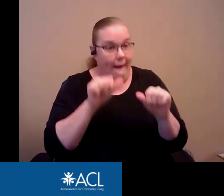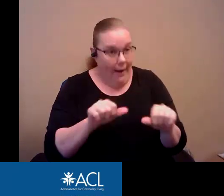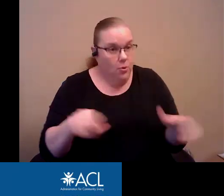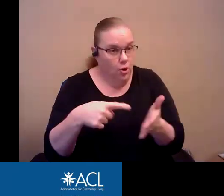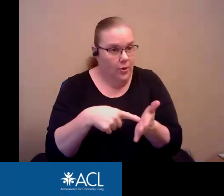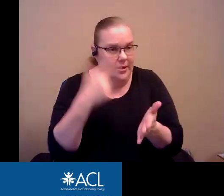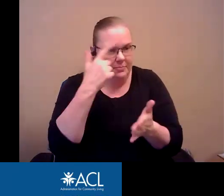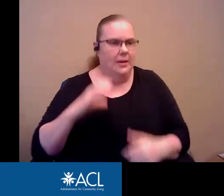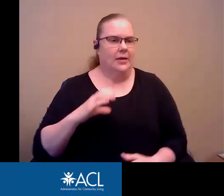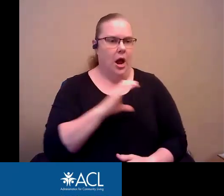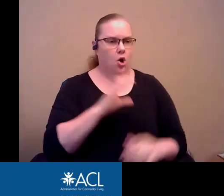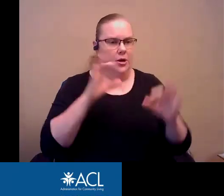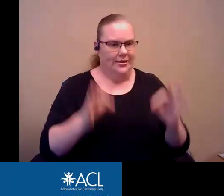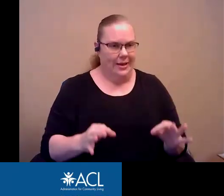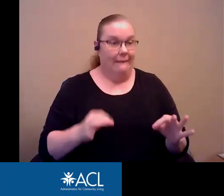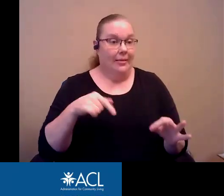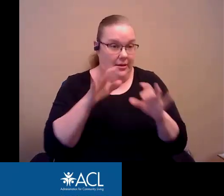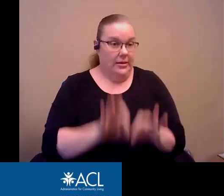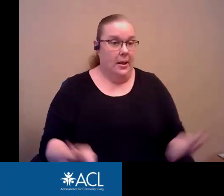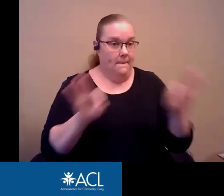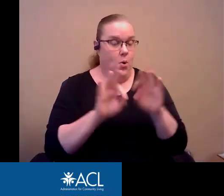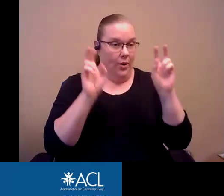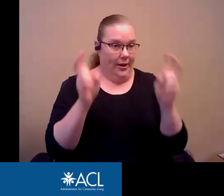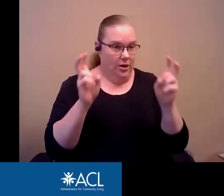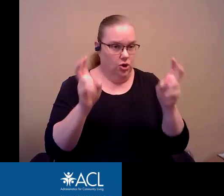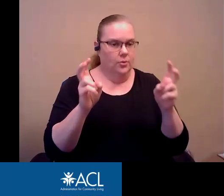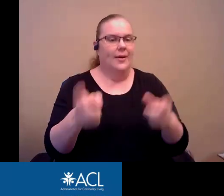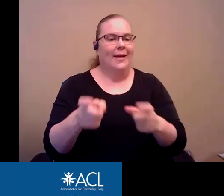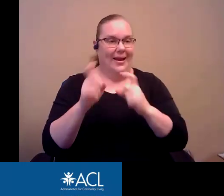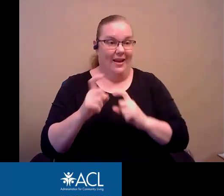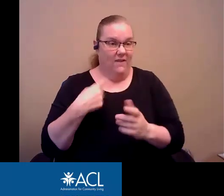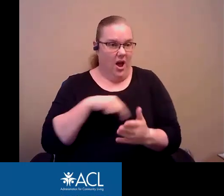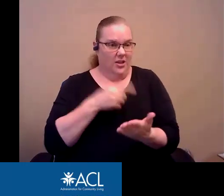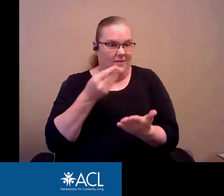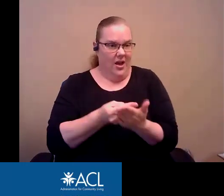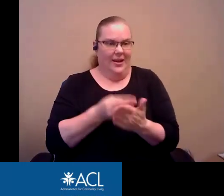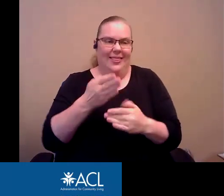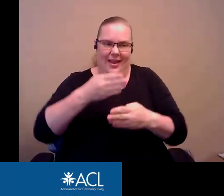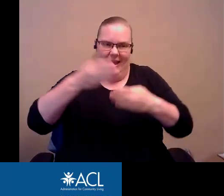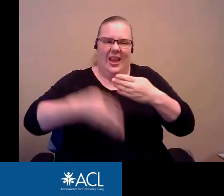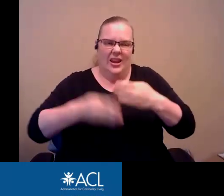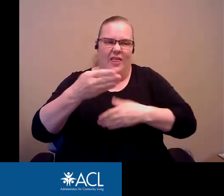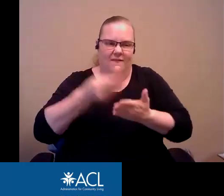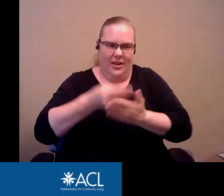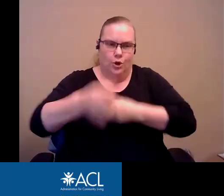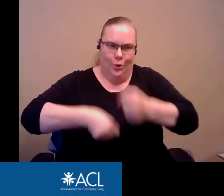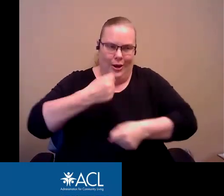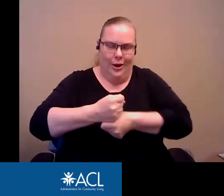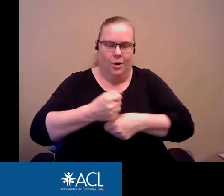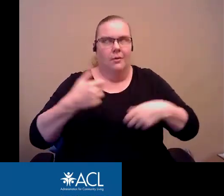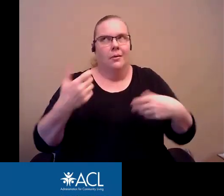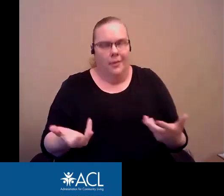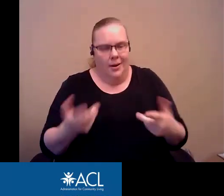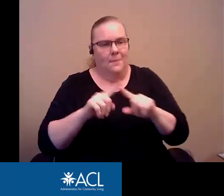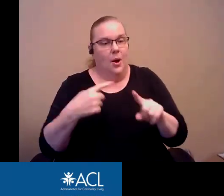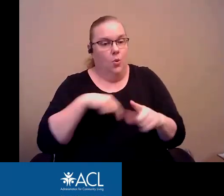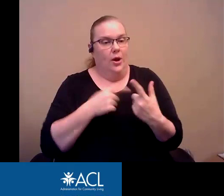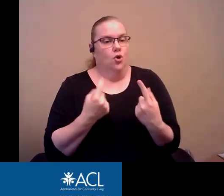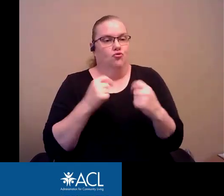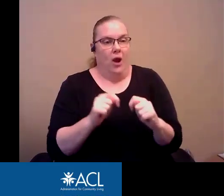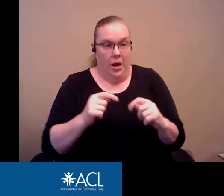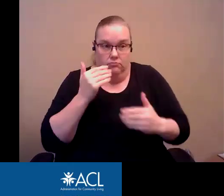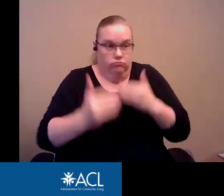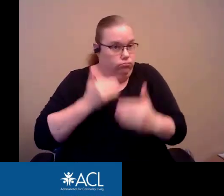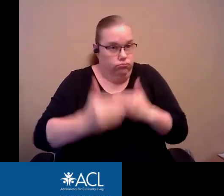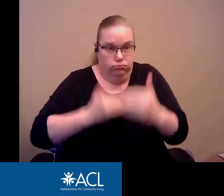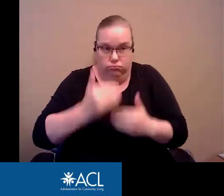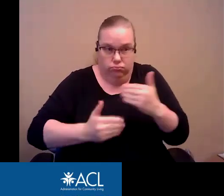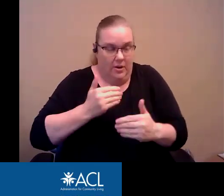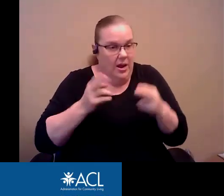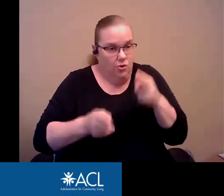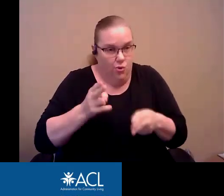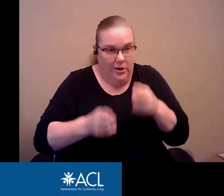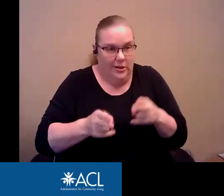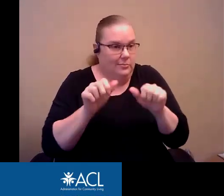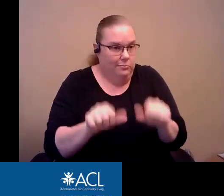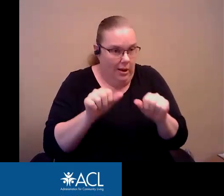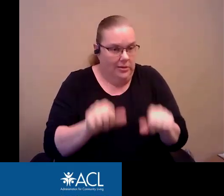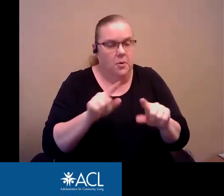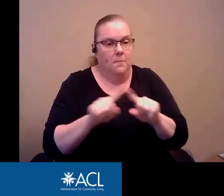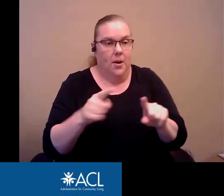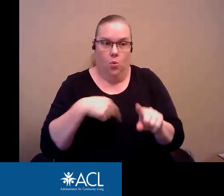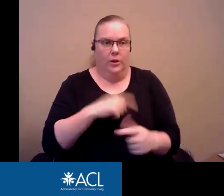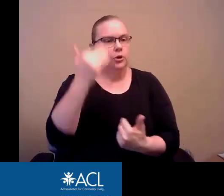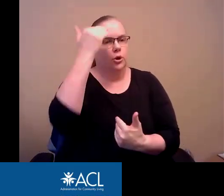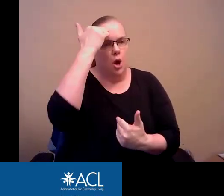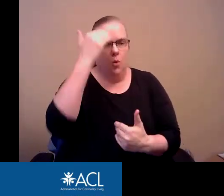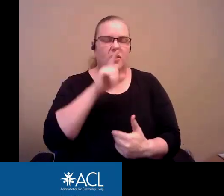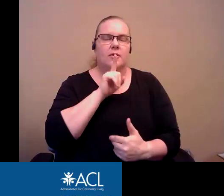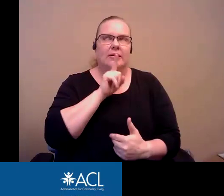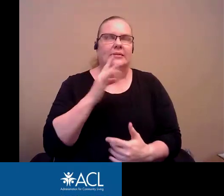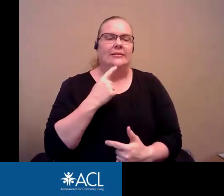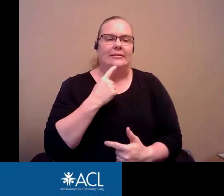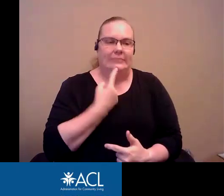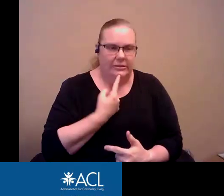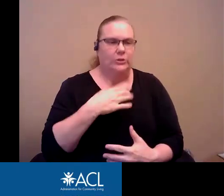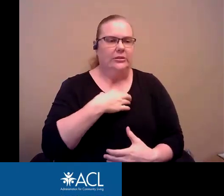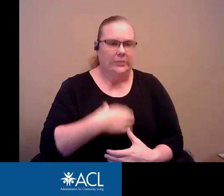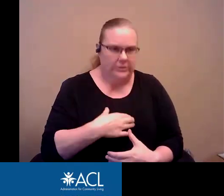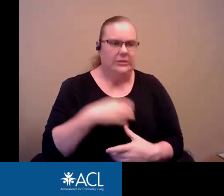Congress decided this was an important issue and was willing to give us funding at the end of the fiscal year. And so we are trying to just move things as quickly as we can, knowing there's just such a dire need in the states. So keep looking back. This is just